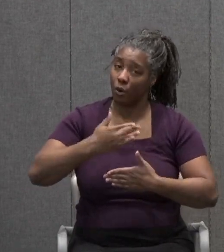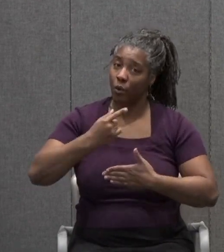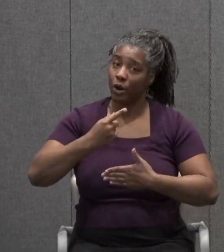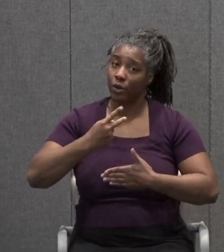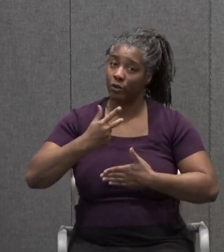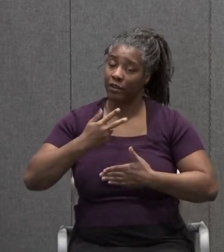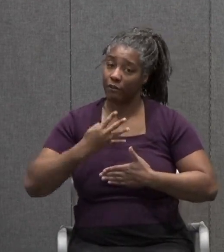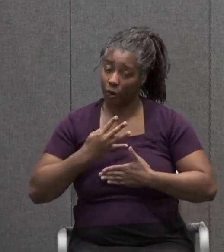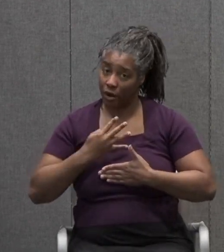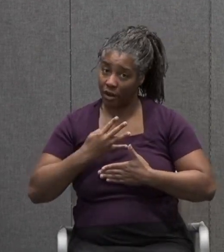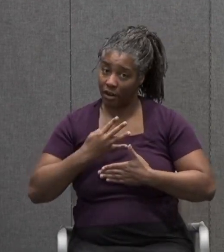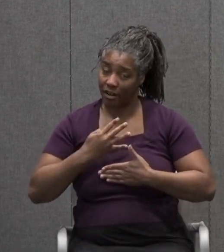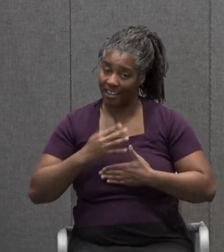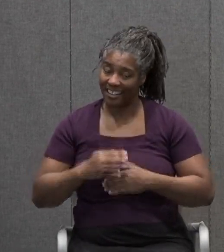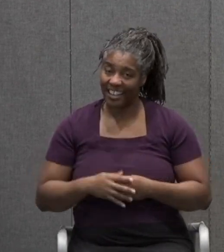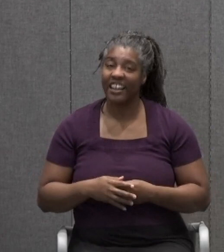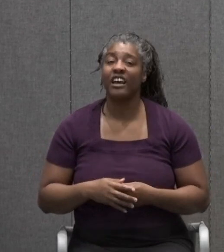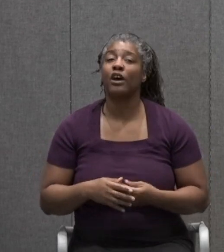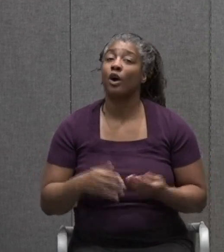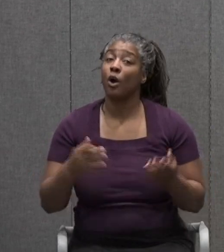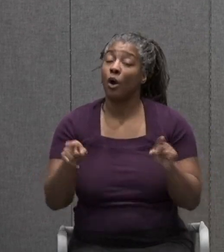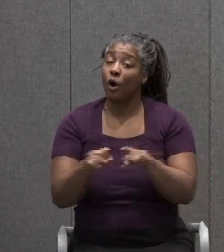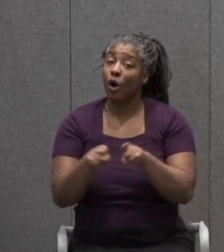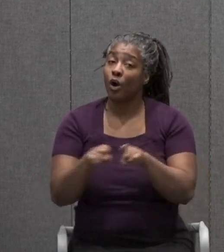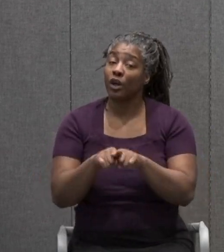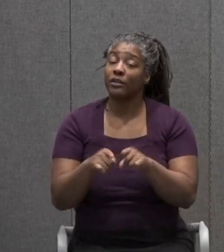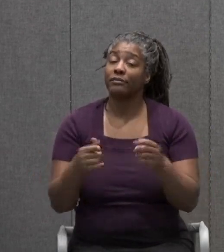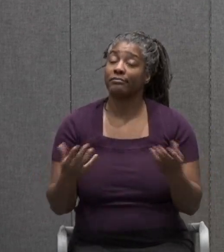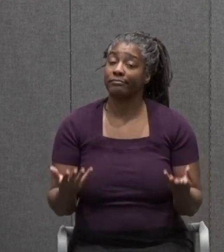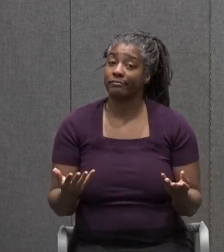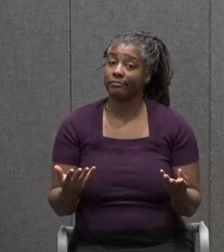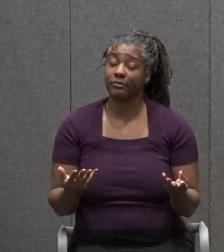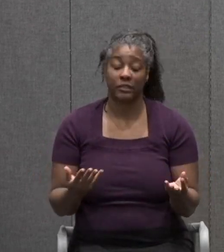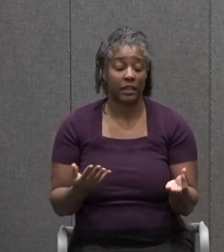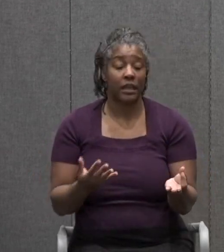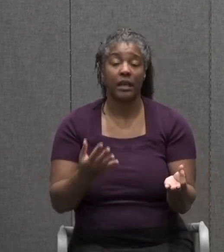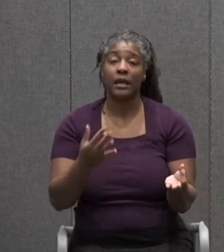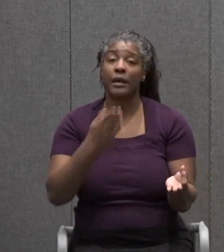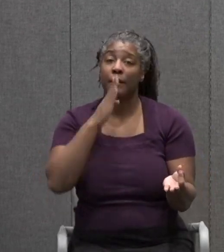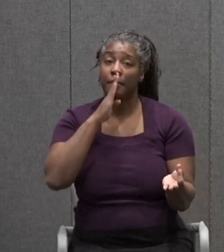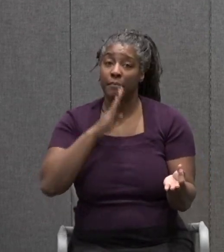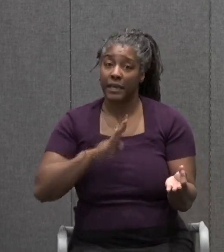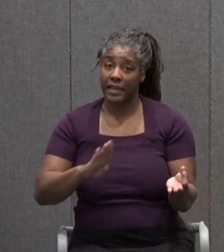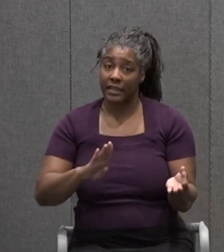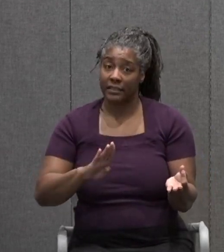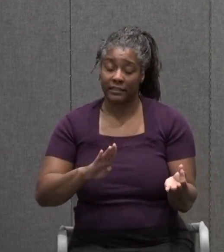want you to try to focus on, as if the peace is within you and you have it there when you need it.